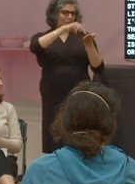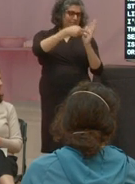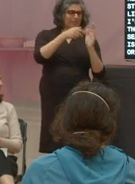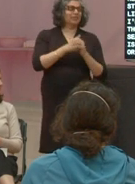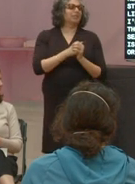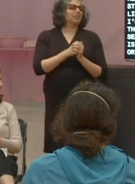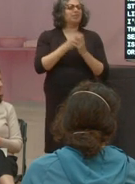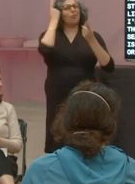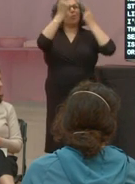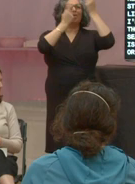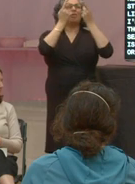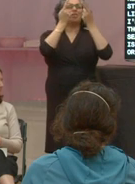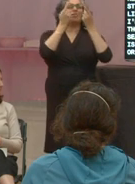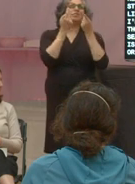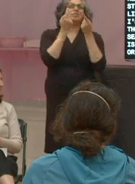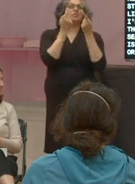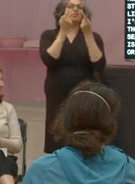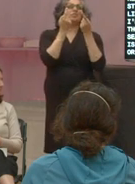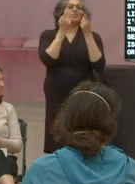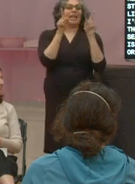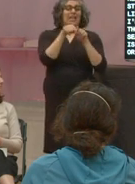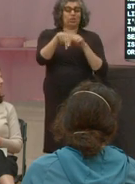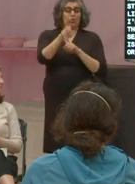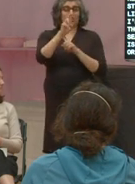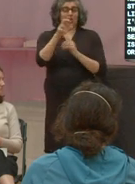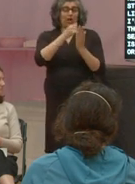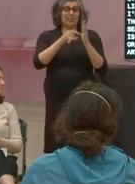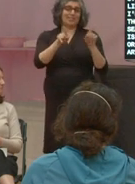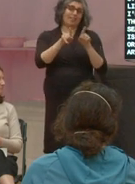wonder how much as the artist color or however we identify